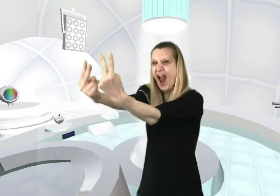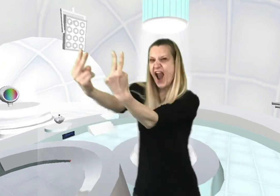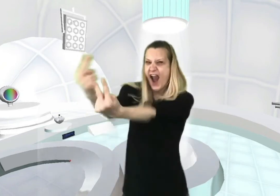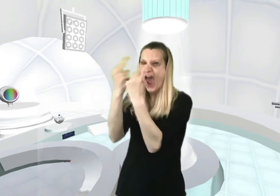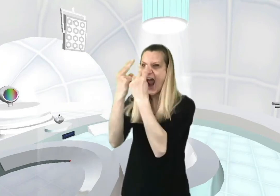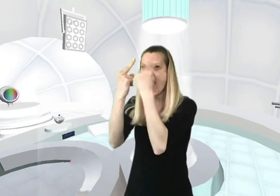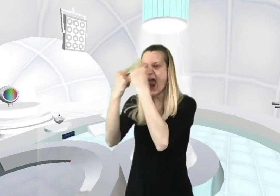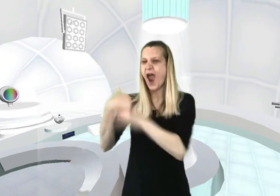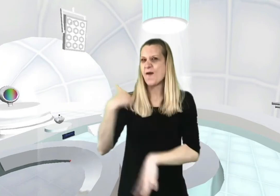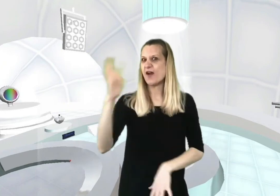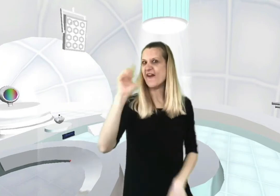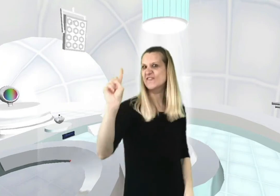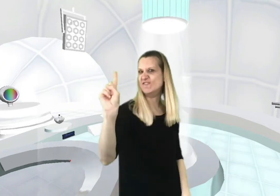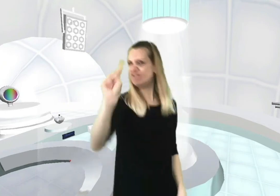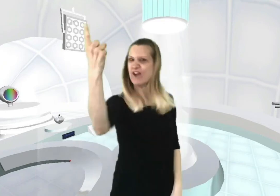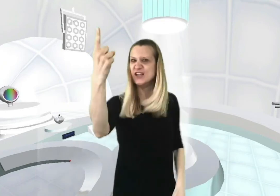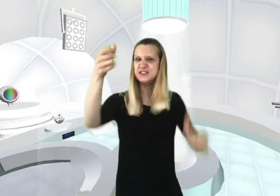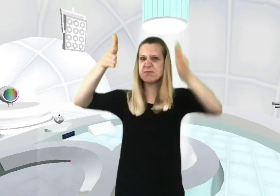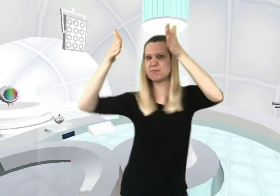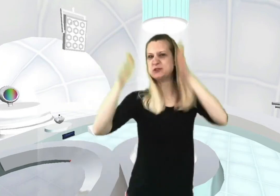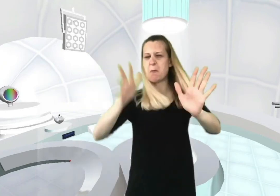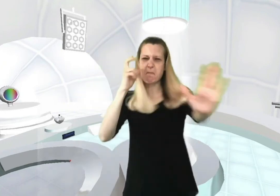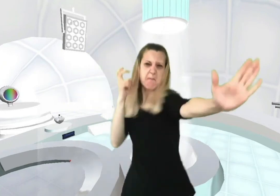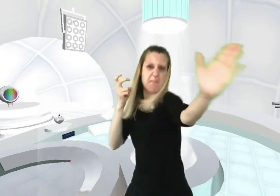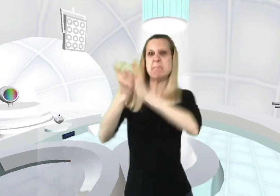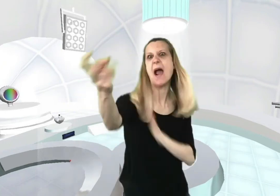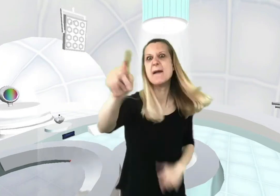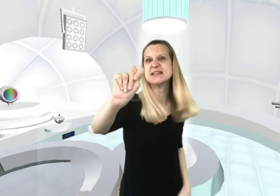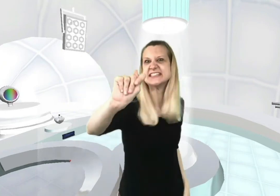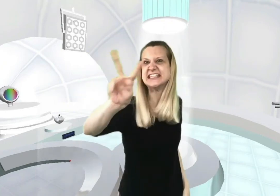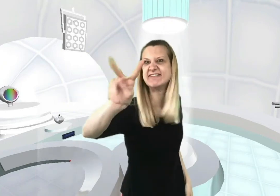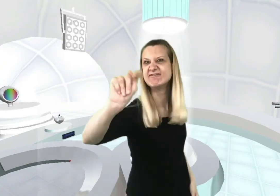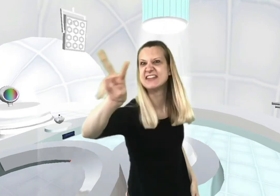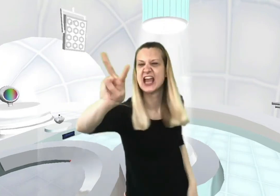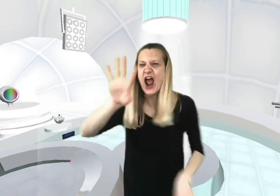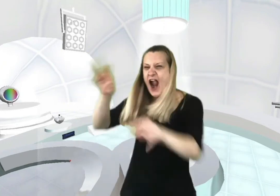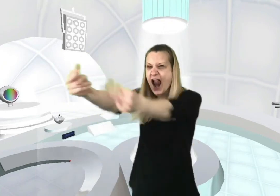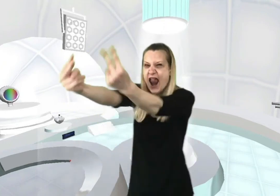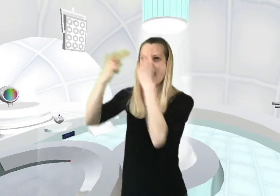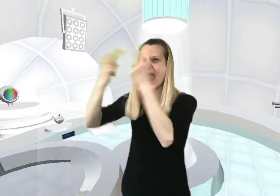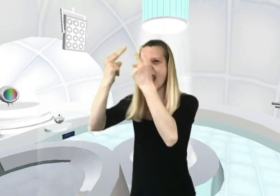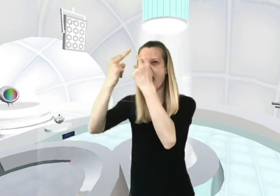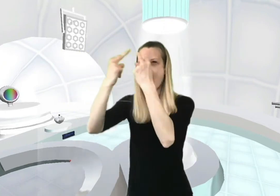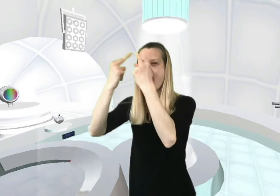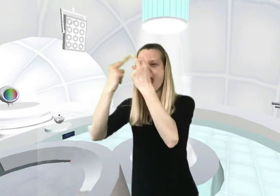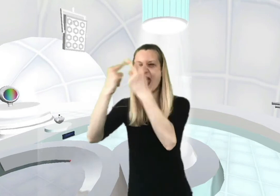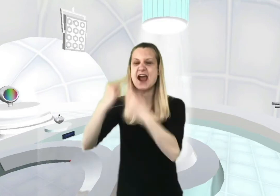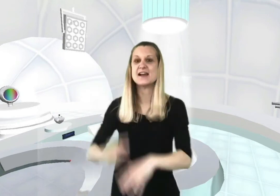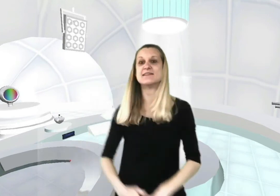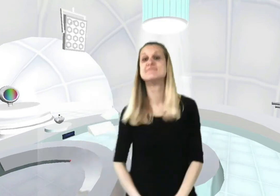"Look at me!" he shouted as he ran. "I’m going to be the first person in the world to be sent by television!"